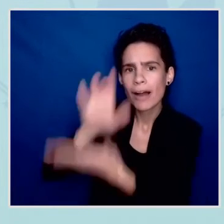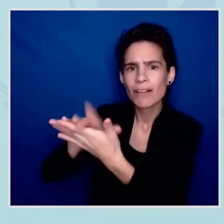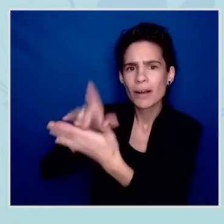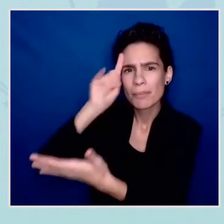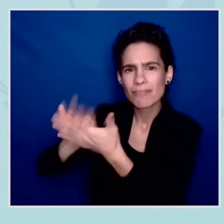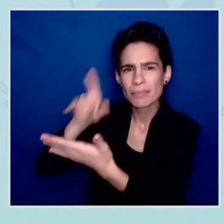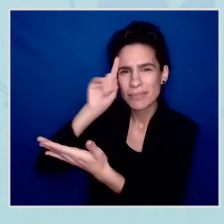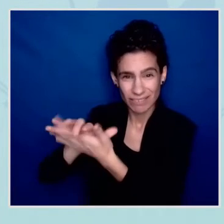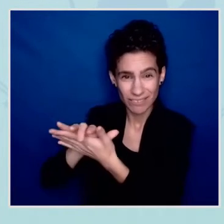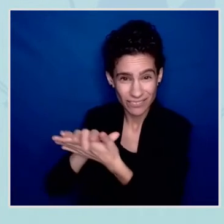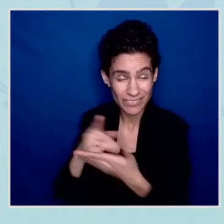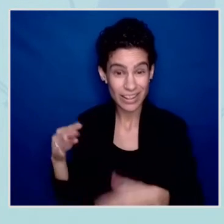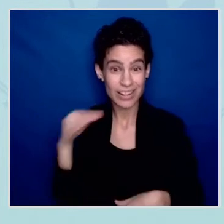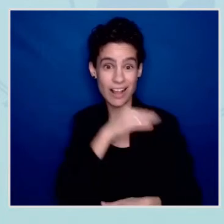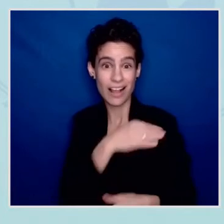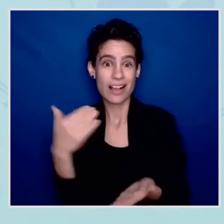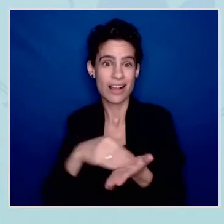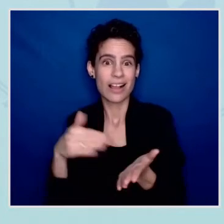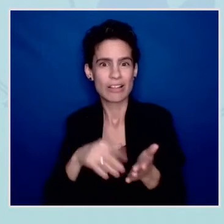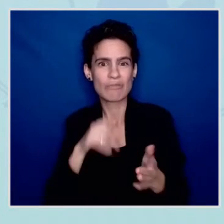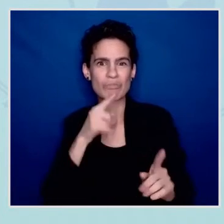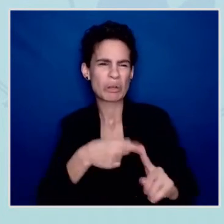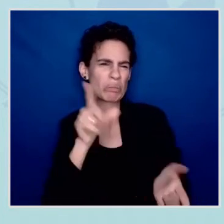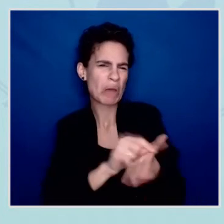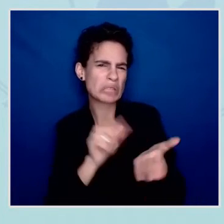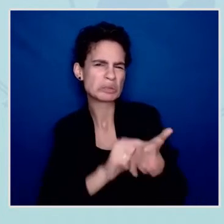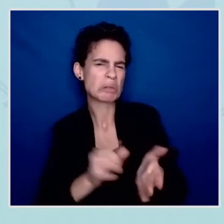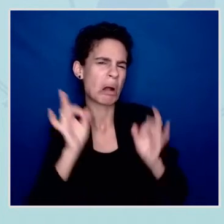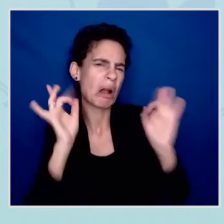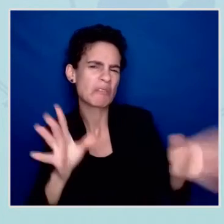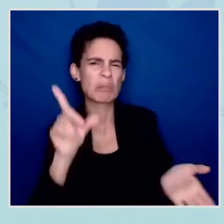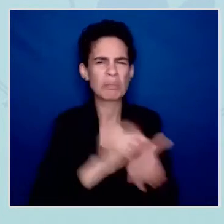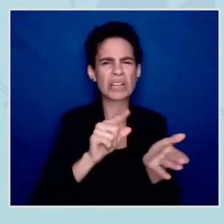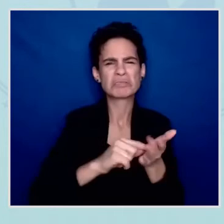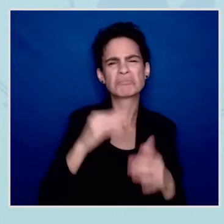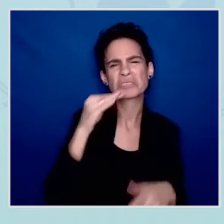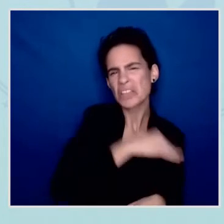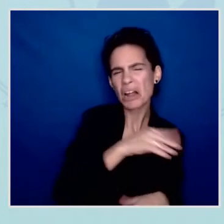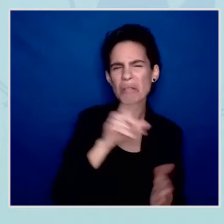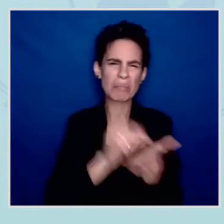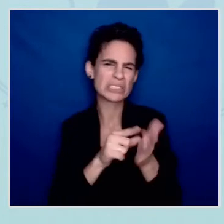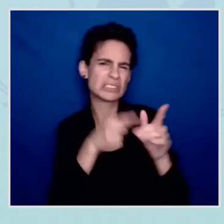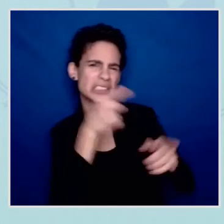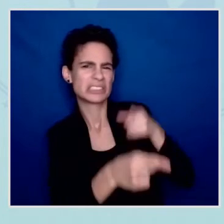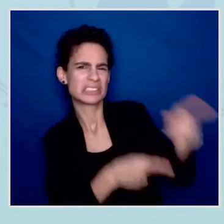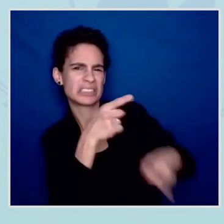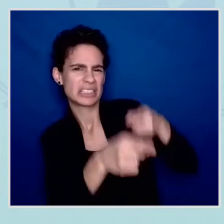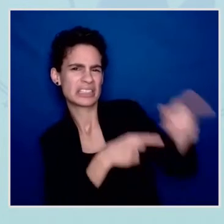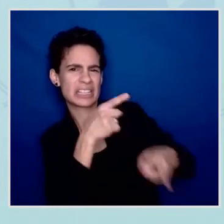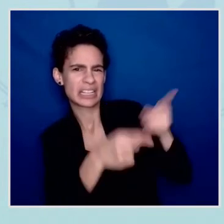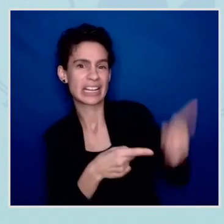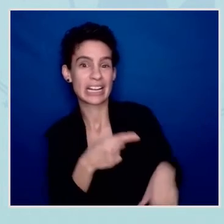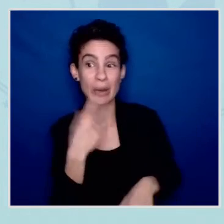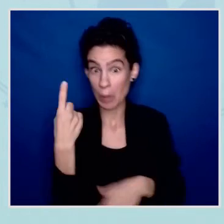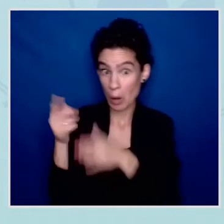BY THE WAY, TRUMP SAID THAT BEFORE HE RAN. IF YOU SAY IT ENOUGH, I'M GOING